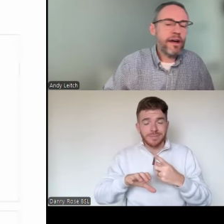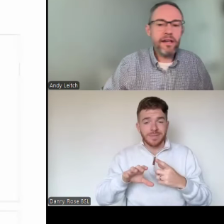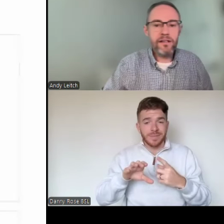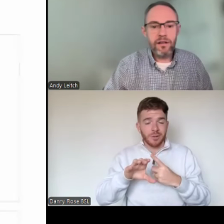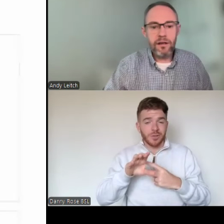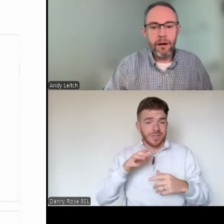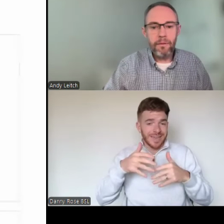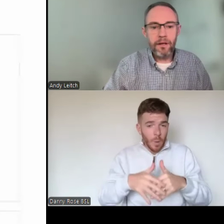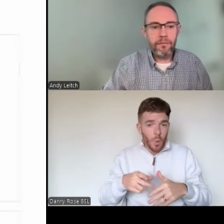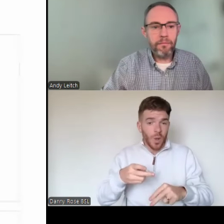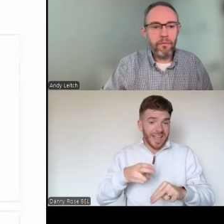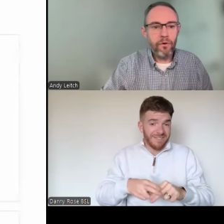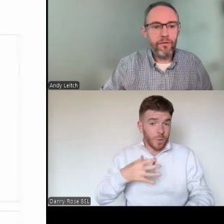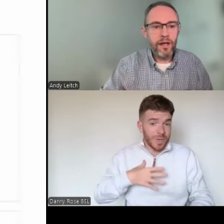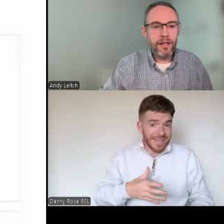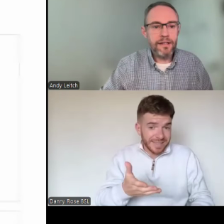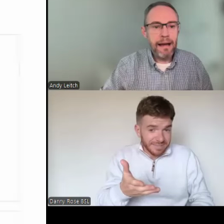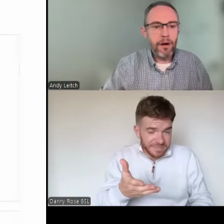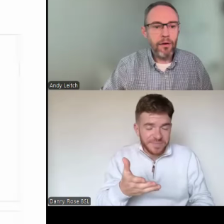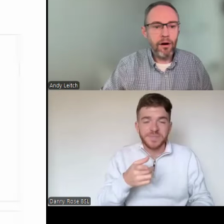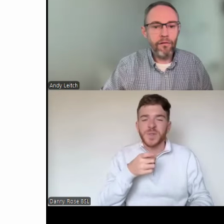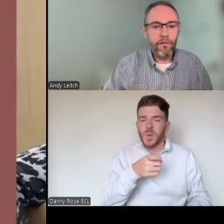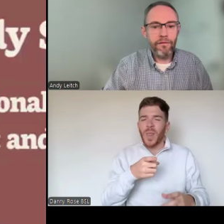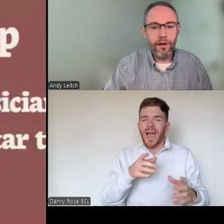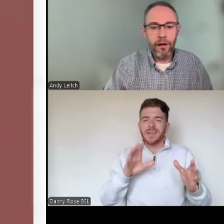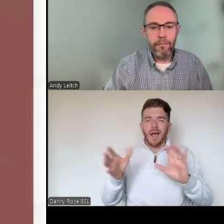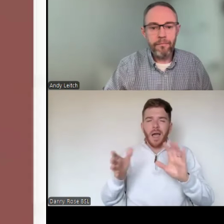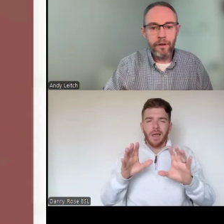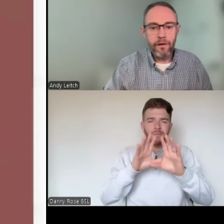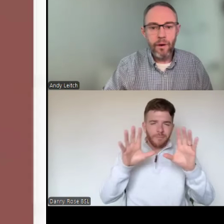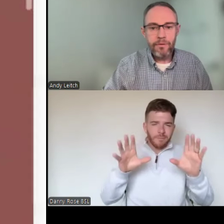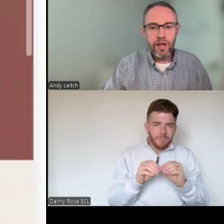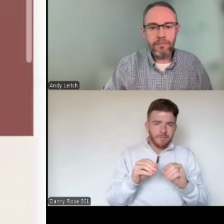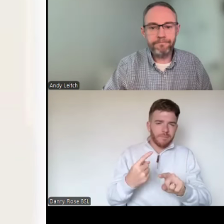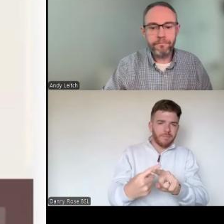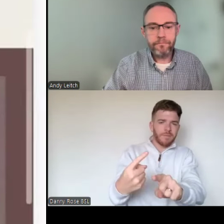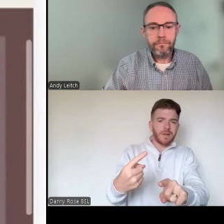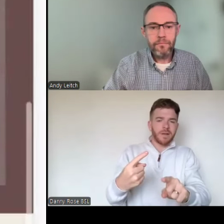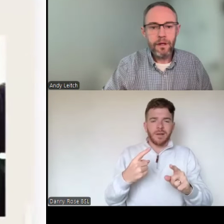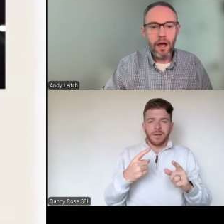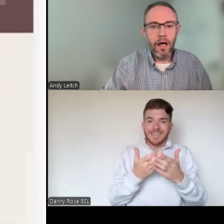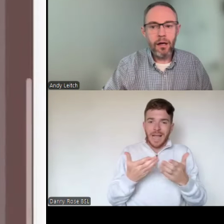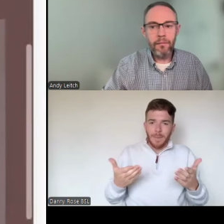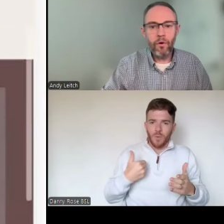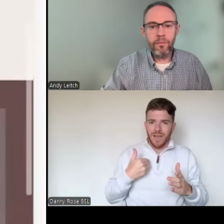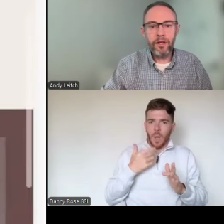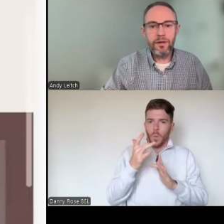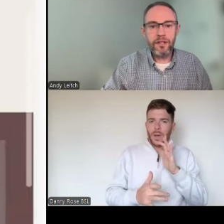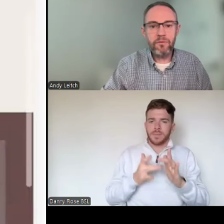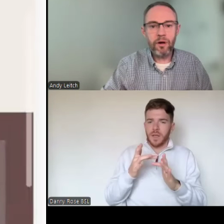That is a bit rough and ready demo of our website. What I'm going to do at this point,